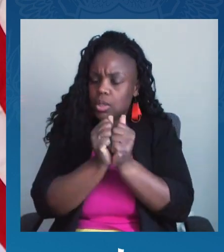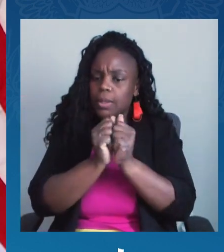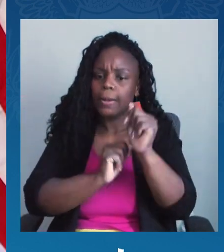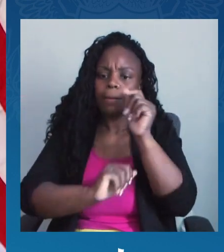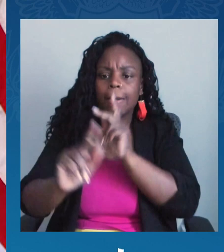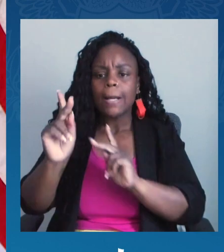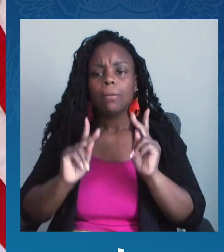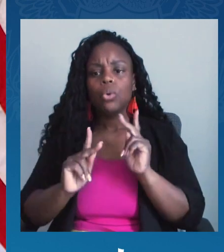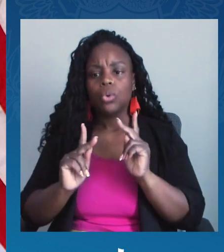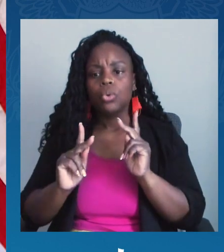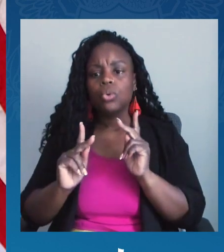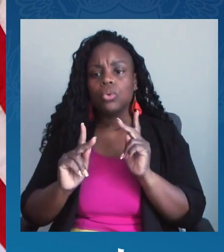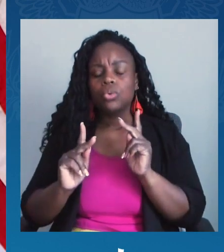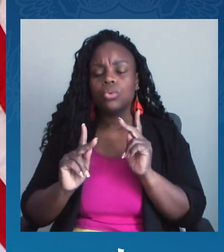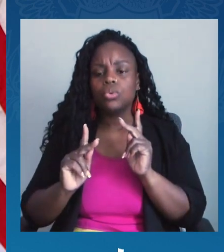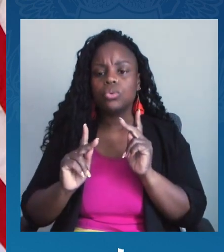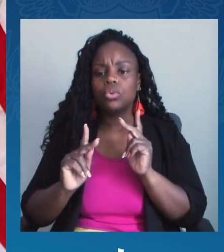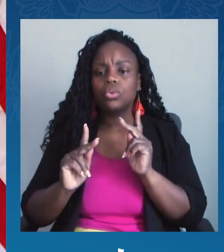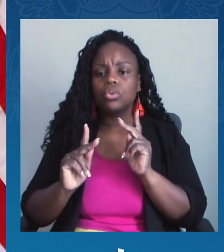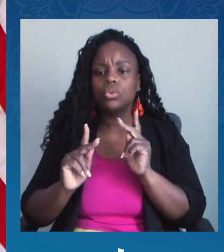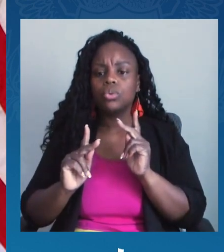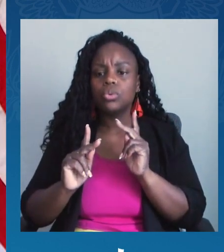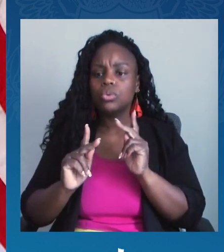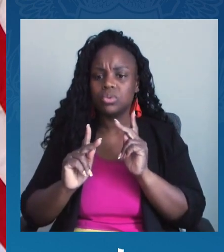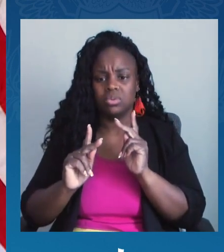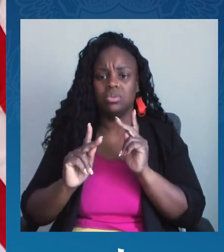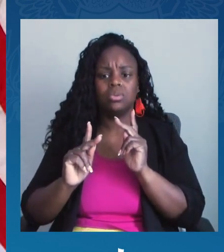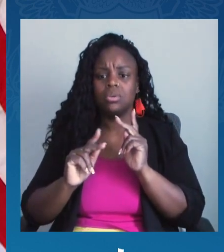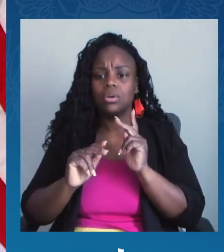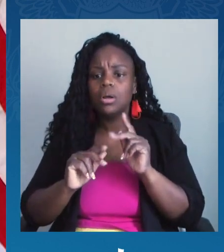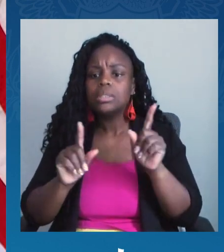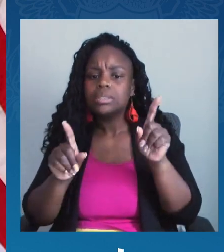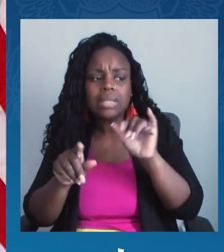same sex marriage, fighting for reproductive rights. Let's bring folks together,